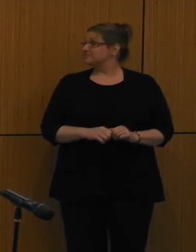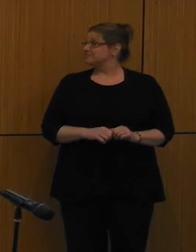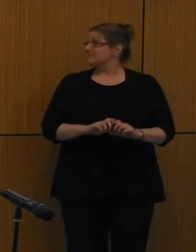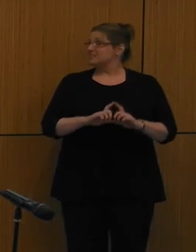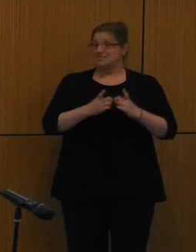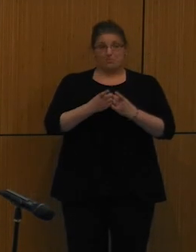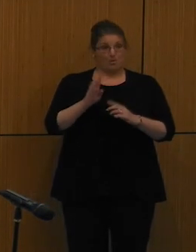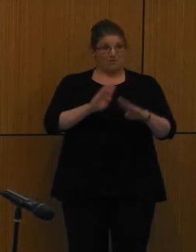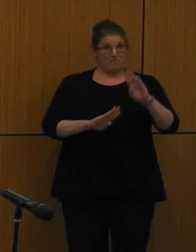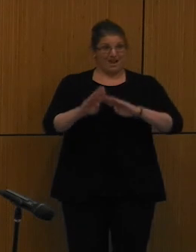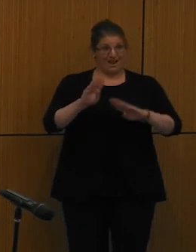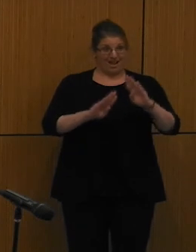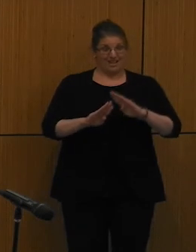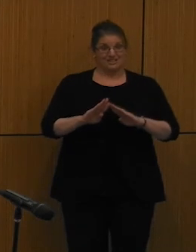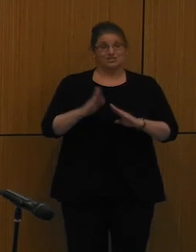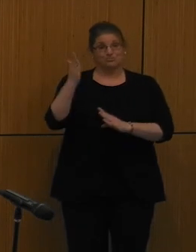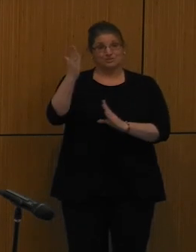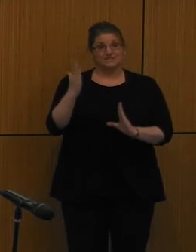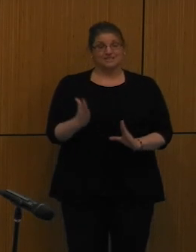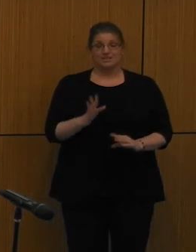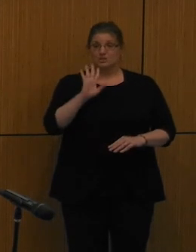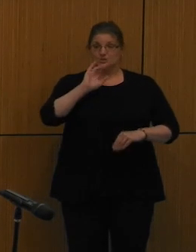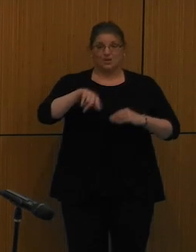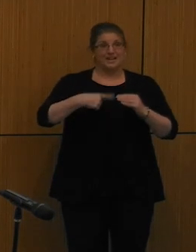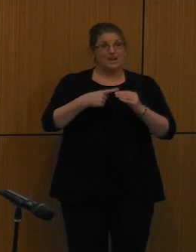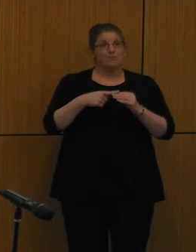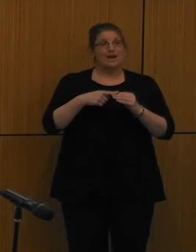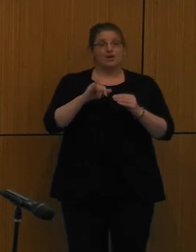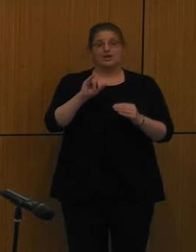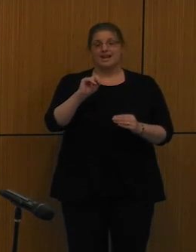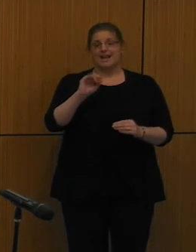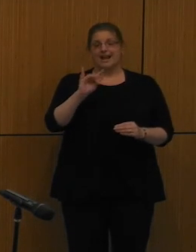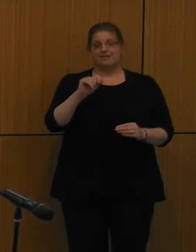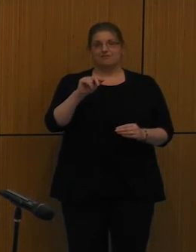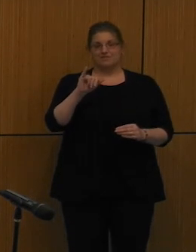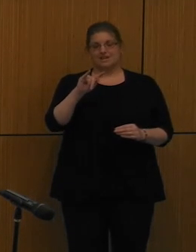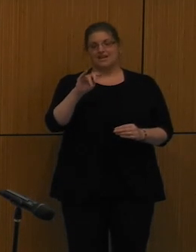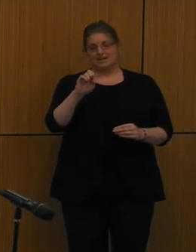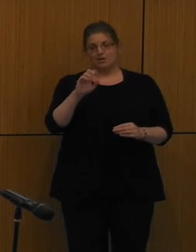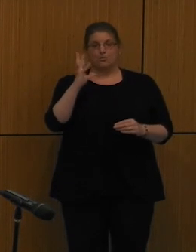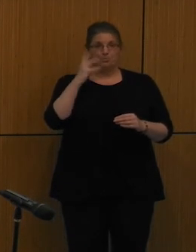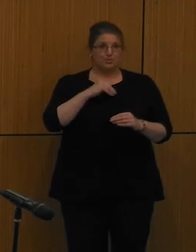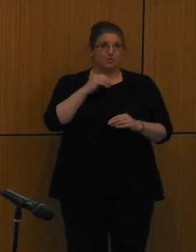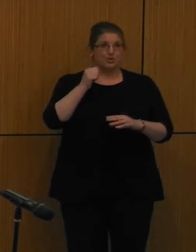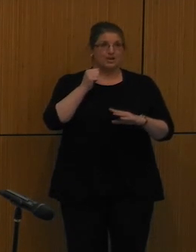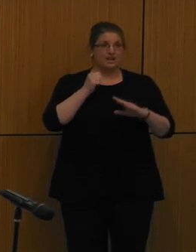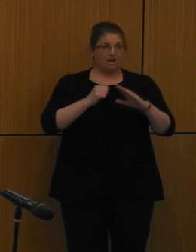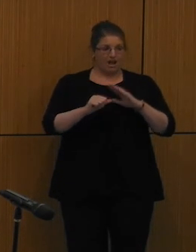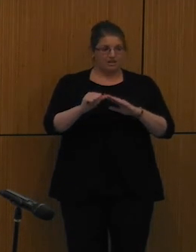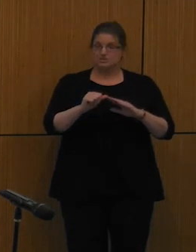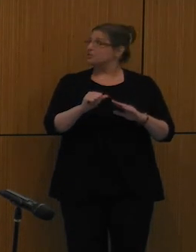And he's going to be talking about infinite beauty underfoot, soil microbes and how they could save the planet.